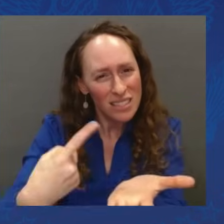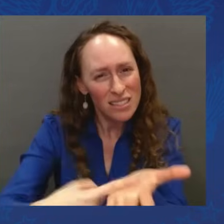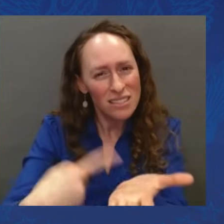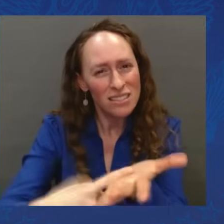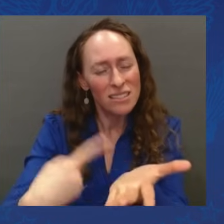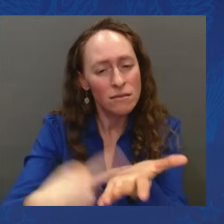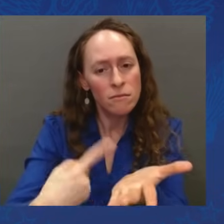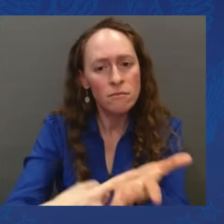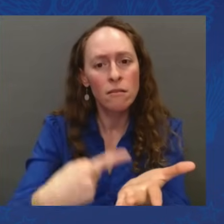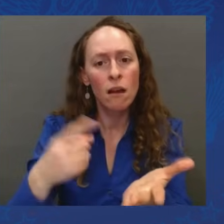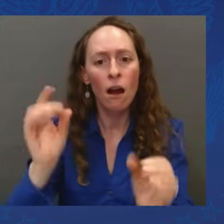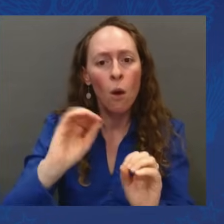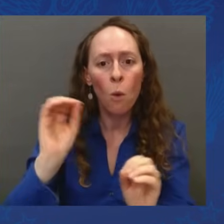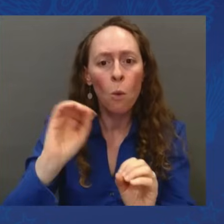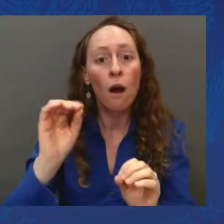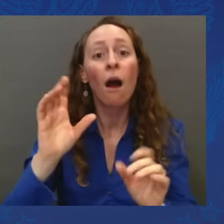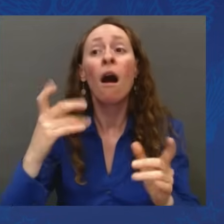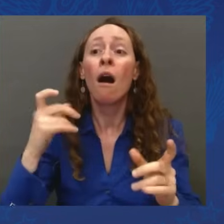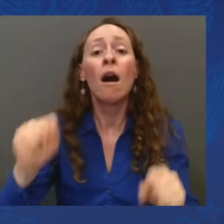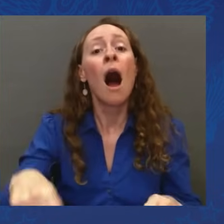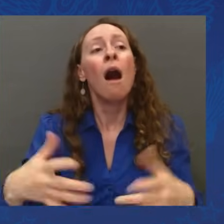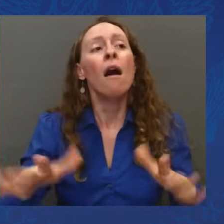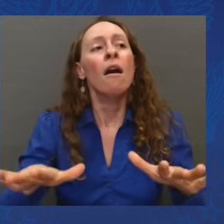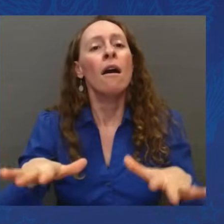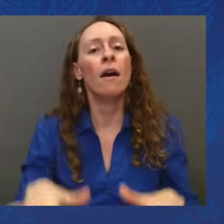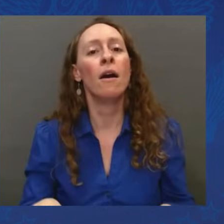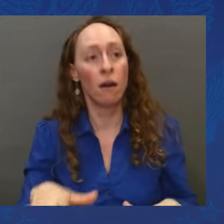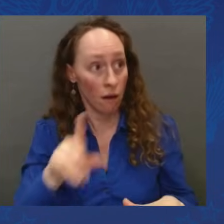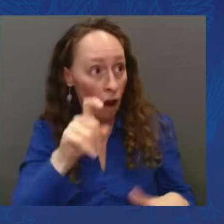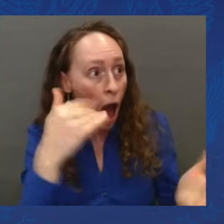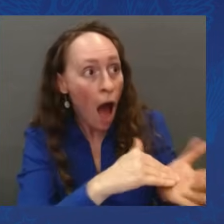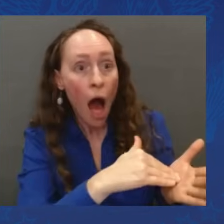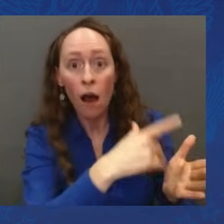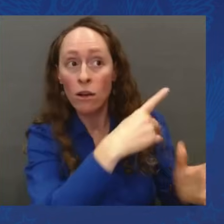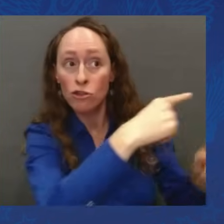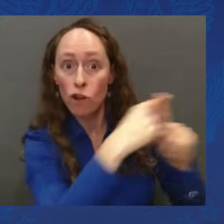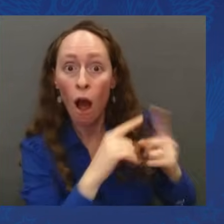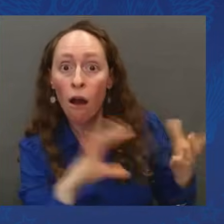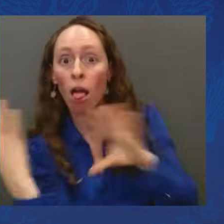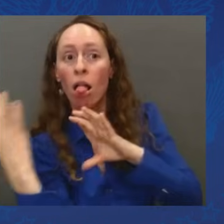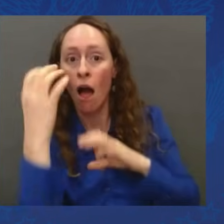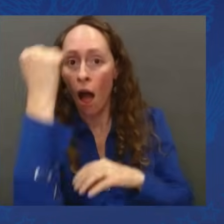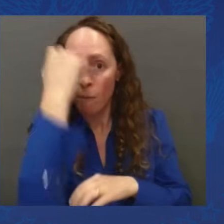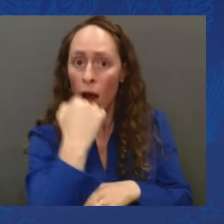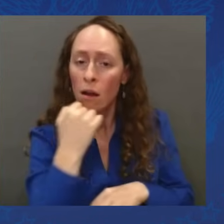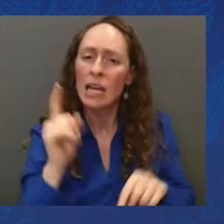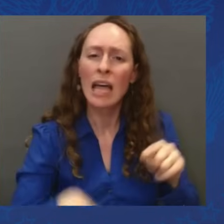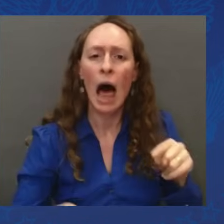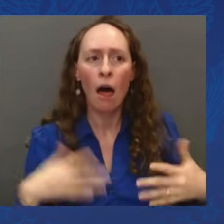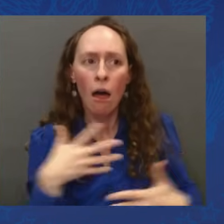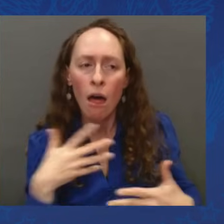they did over the past -- on the 7th. So, it's -- but I can't tell -- I'm not a fortuneteller.